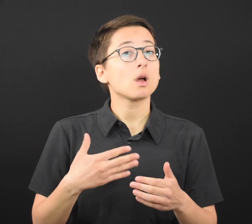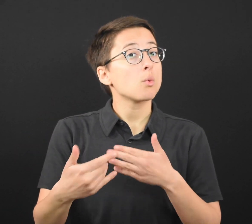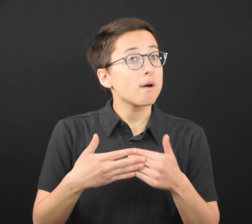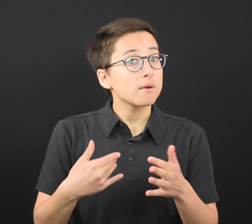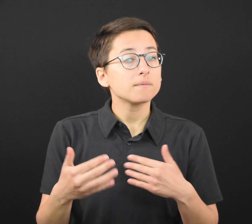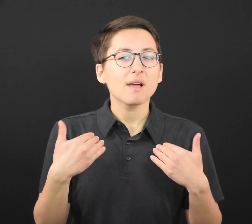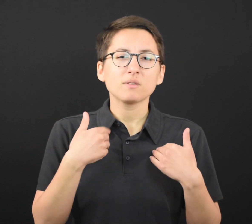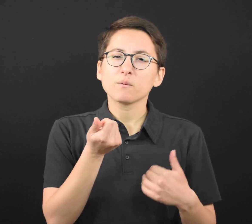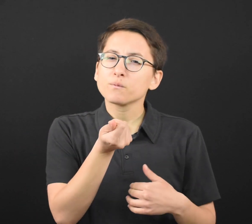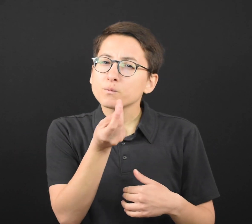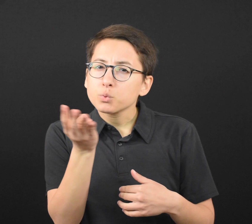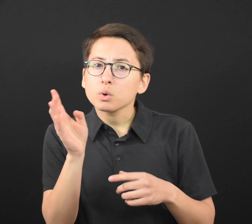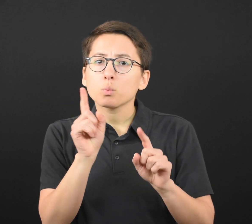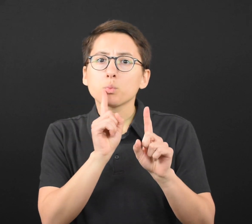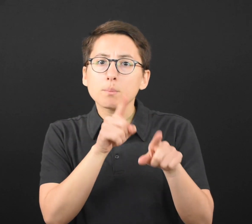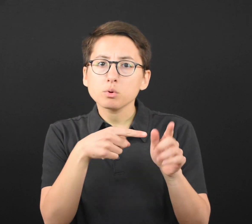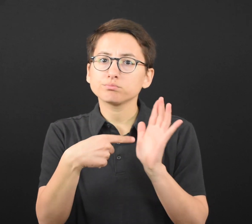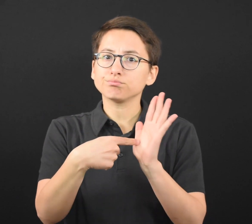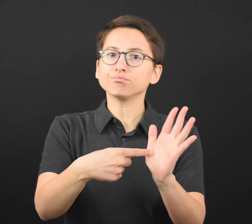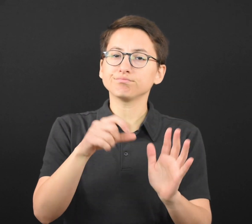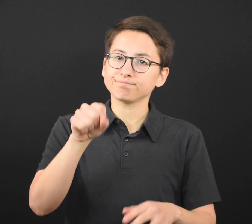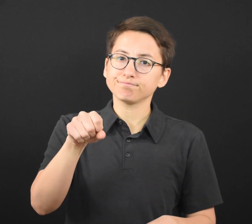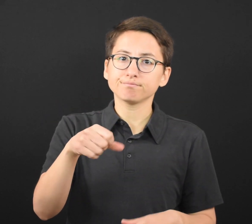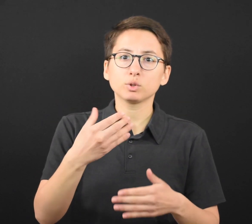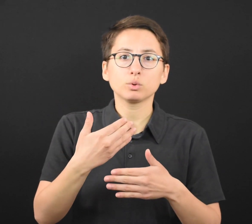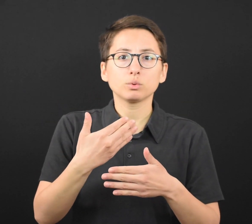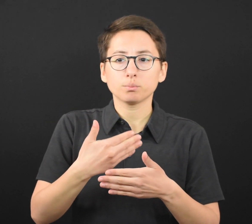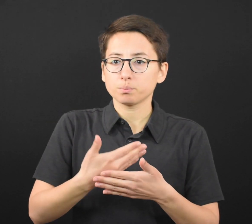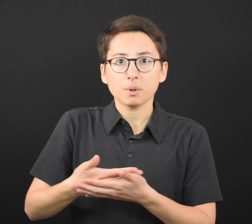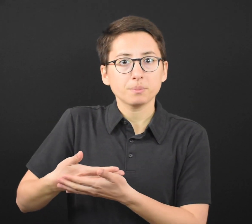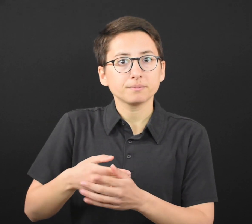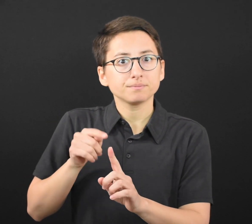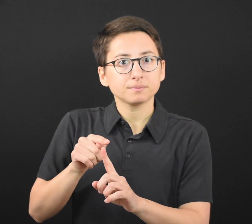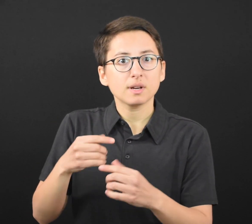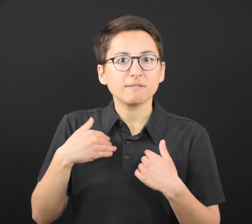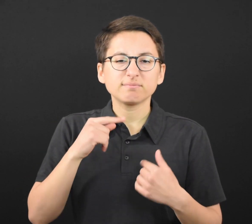there are a few reports of newborns with severe COVID-19 illness.